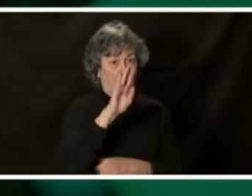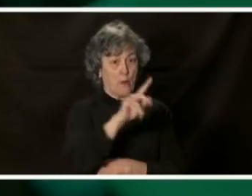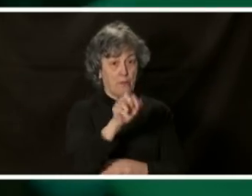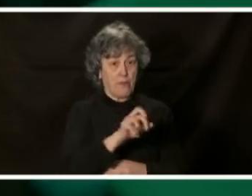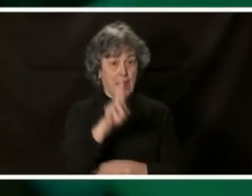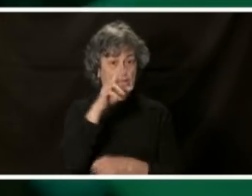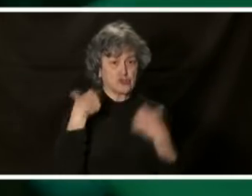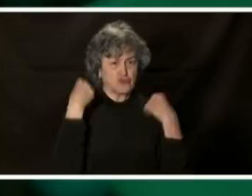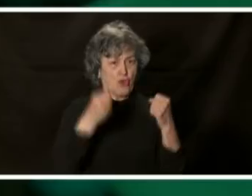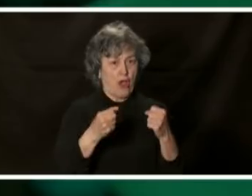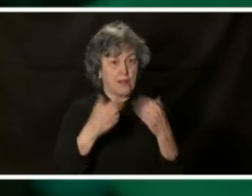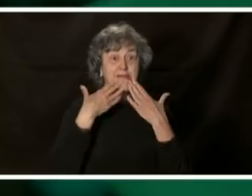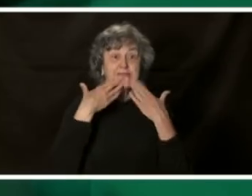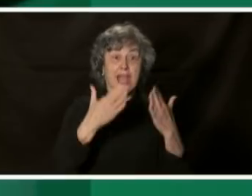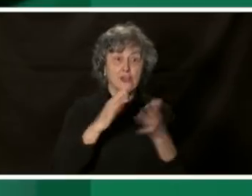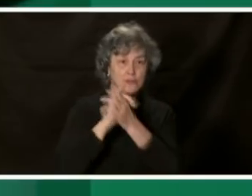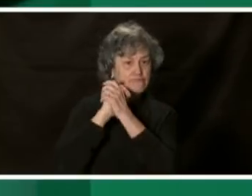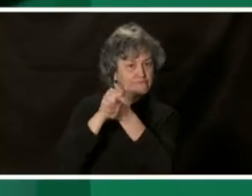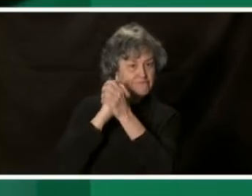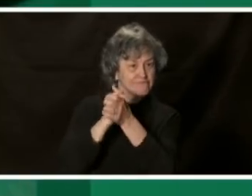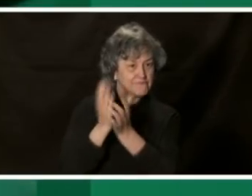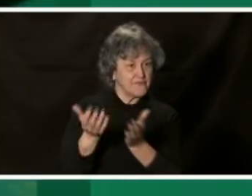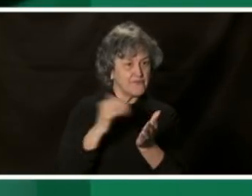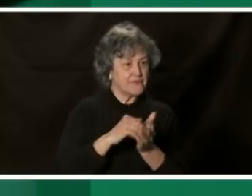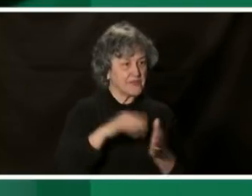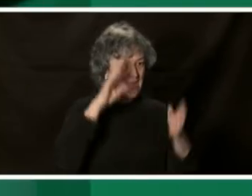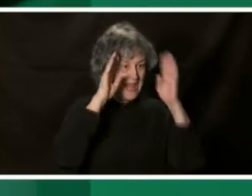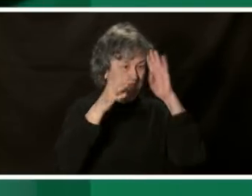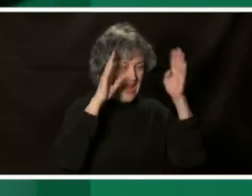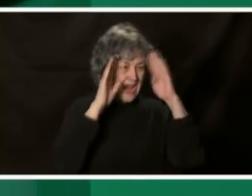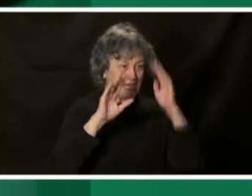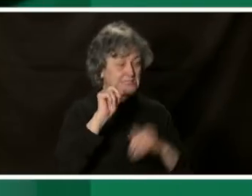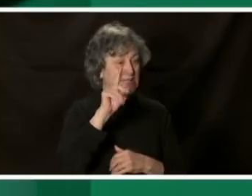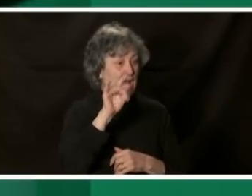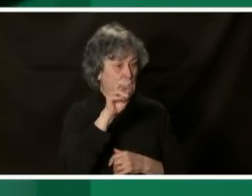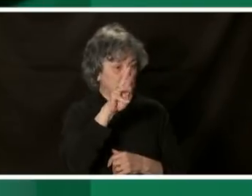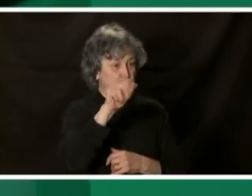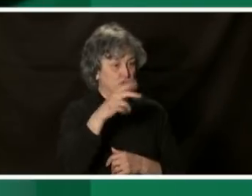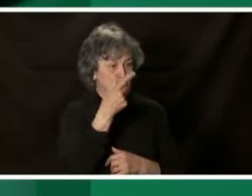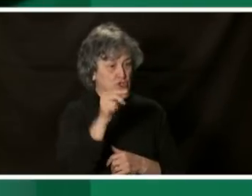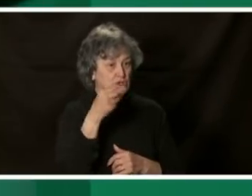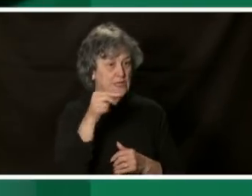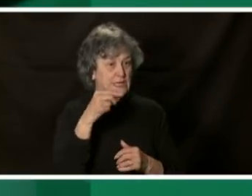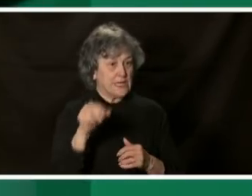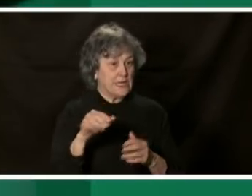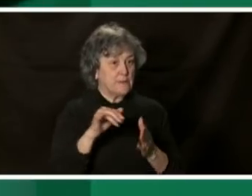AND AGAIN, CONGRATULATIONS. » HI, THIS IS ALEXANDRA GREEN, GRADUATING FROM THE DUAL PEDIATRIC NURSE PRACTITIONER PROGRAM.